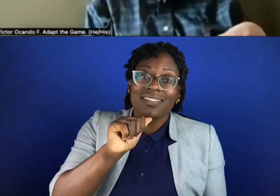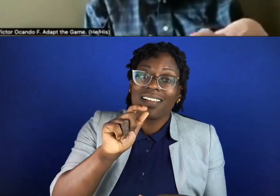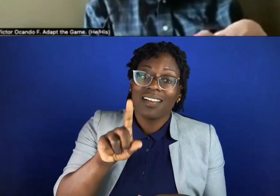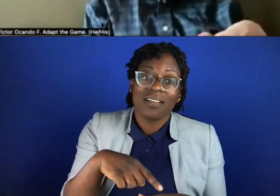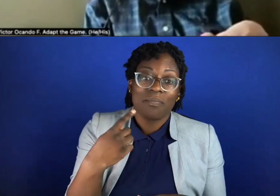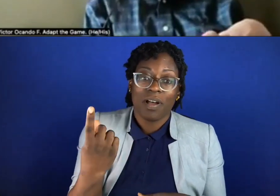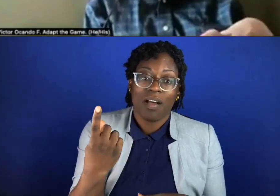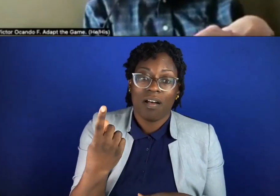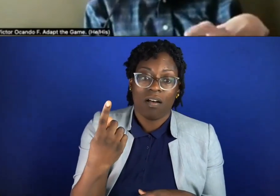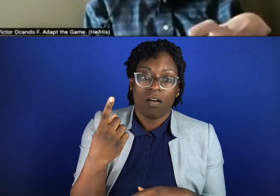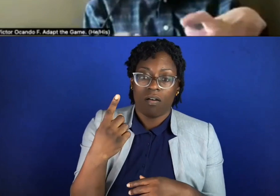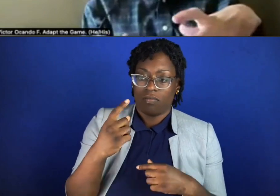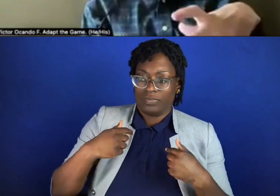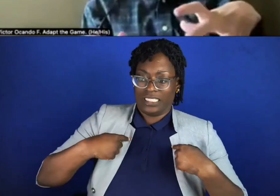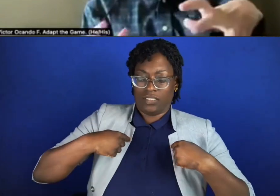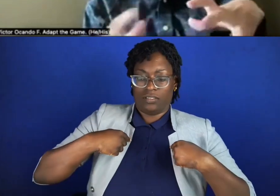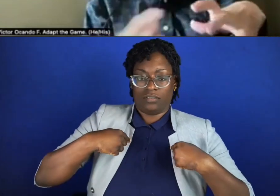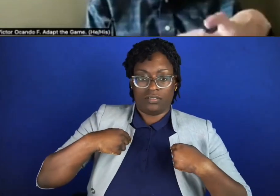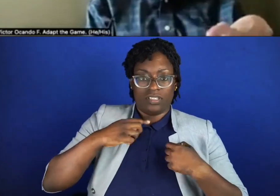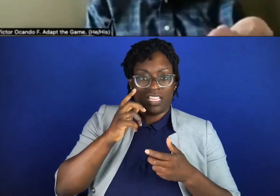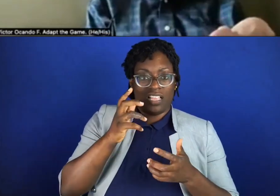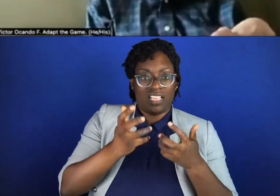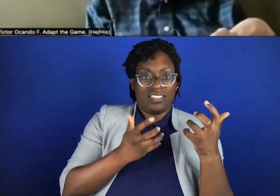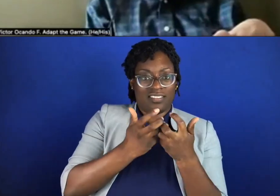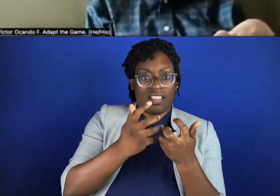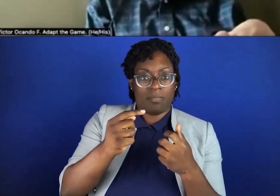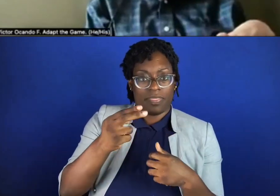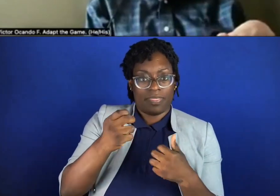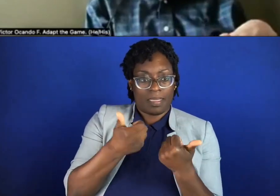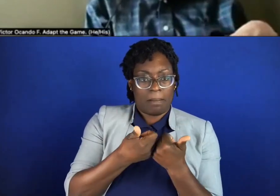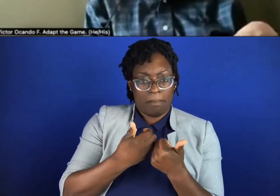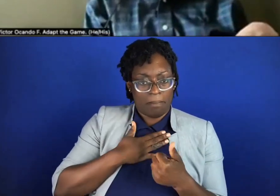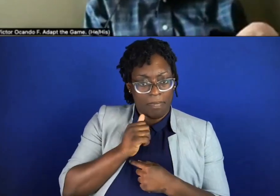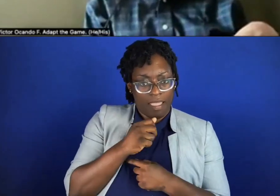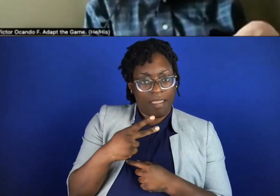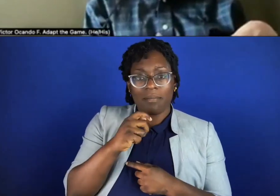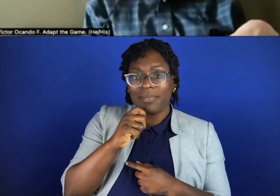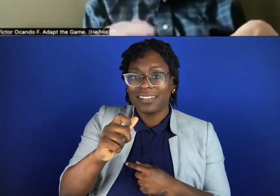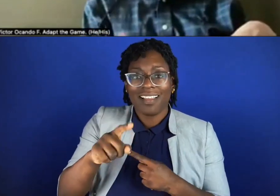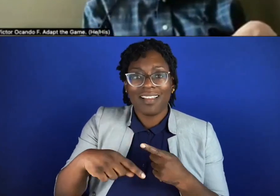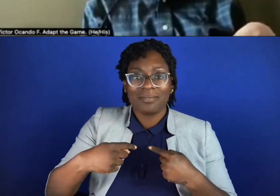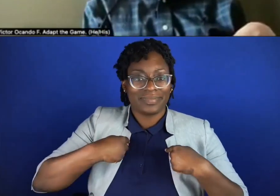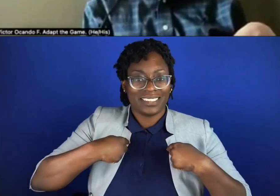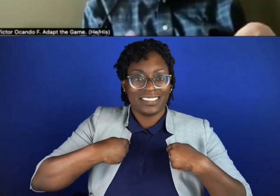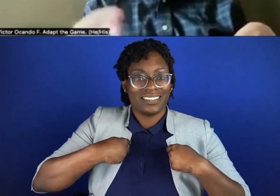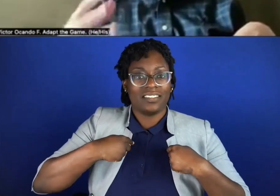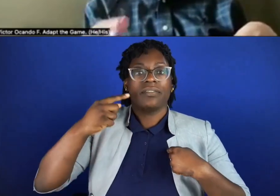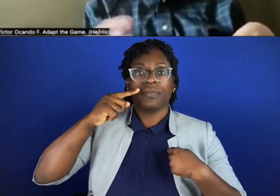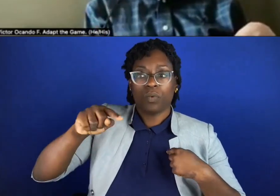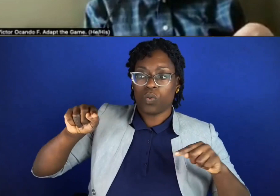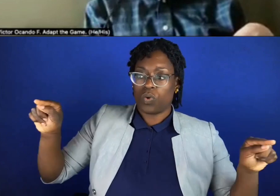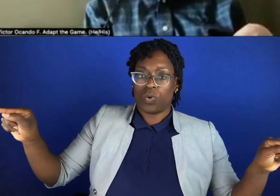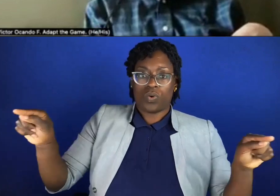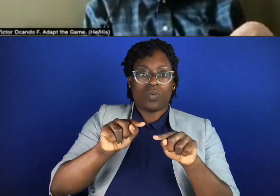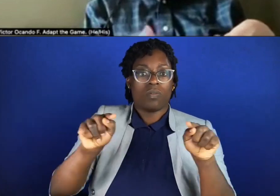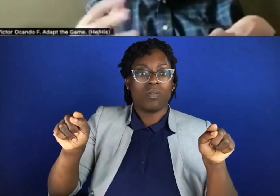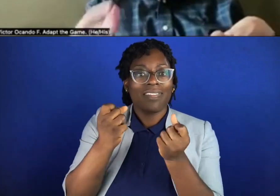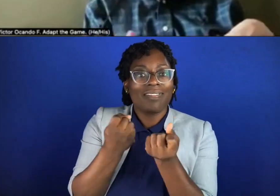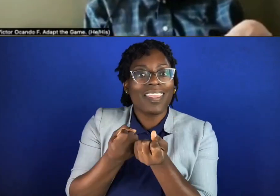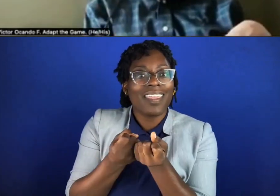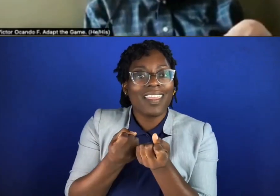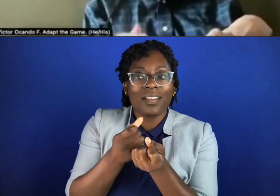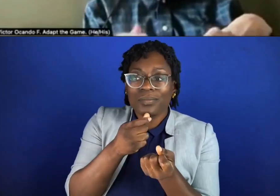is not only about Victor, it is for all fans that are out there that are sports fans that